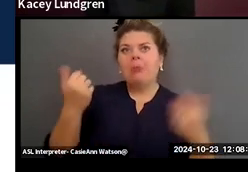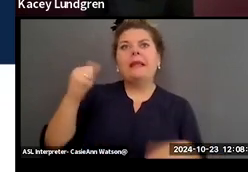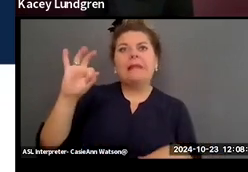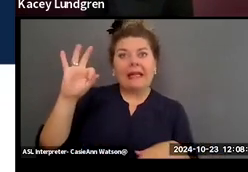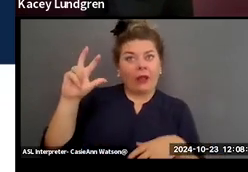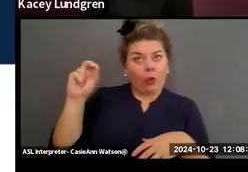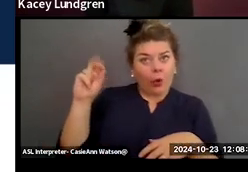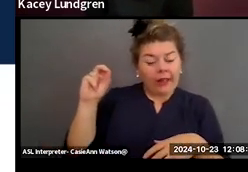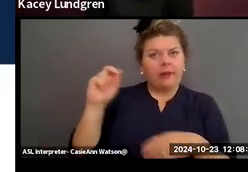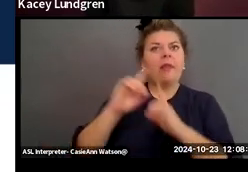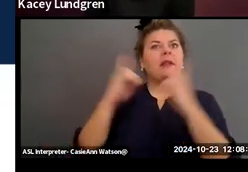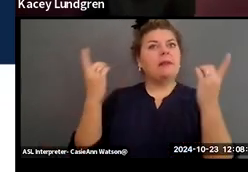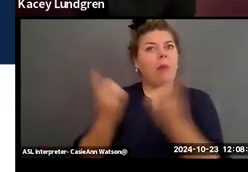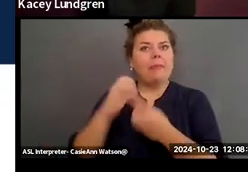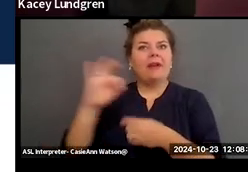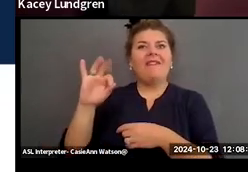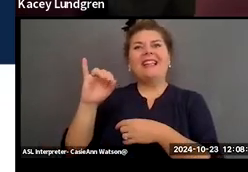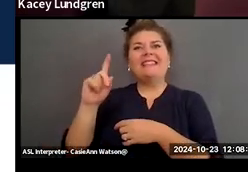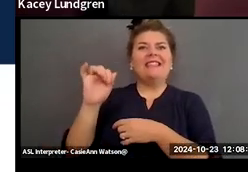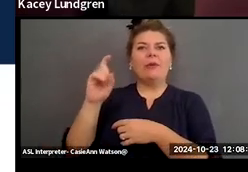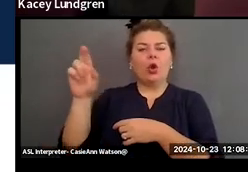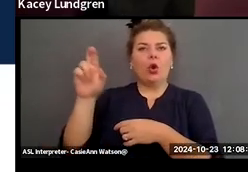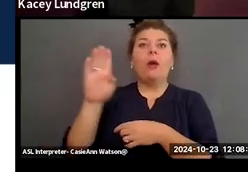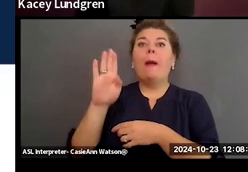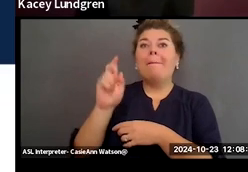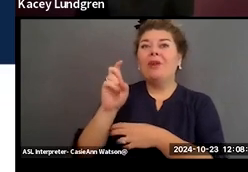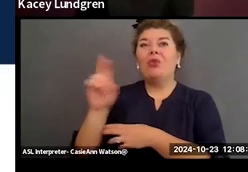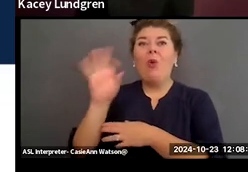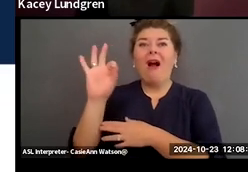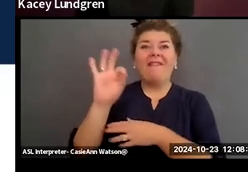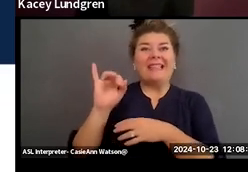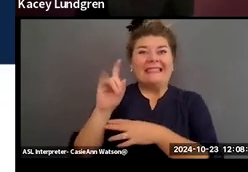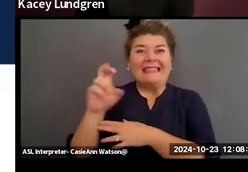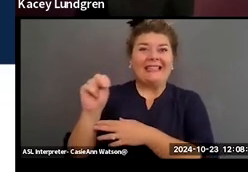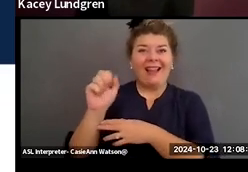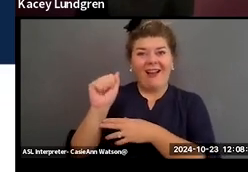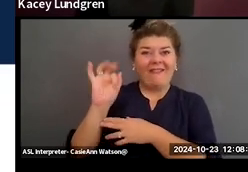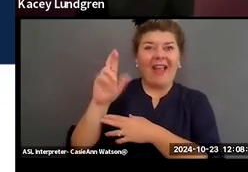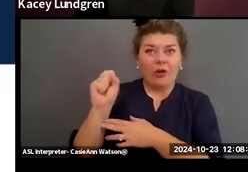the department of the Interior Bureau of Indian Affairs hosted a gathering of Native American leaders